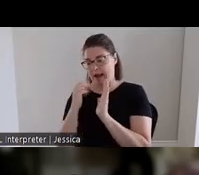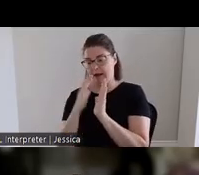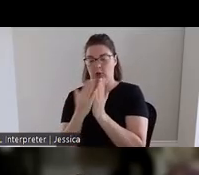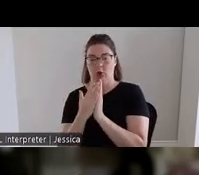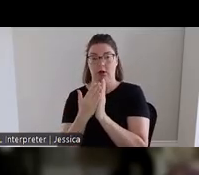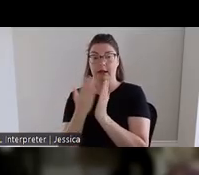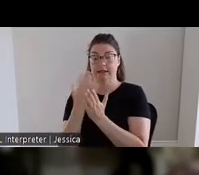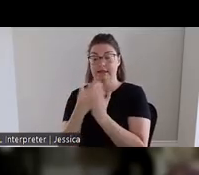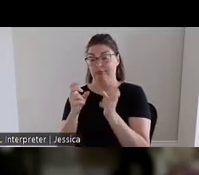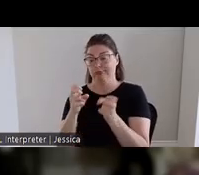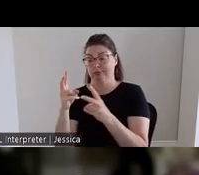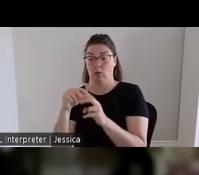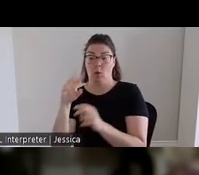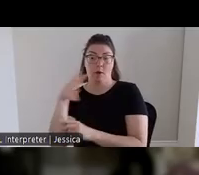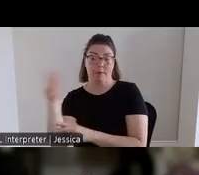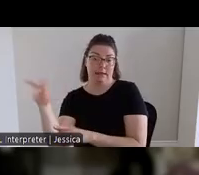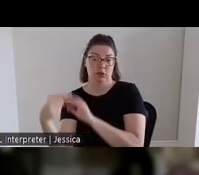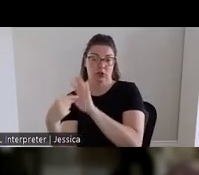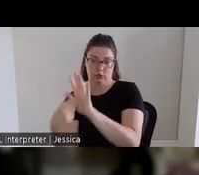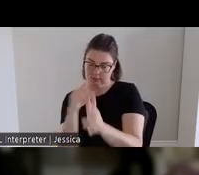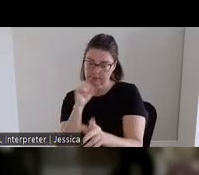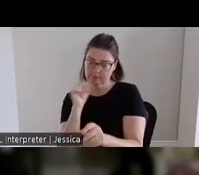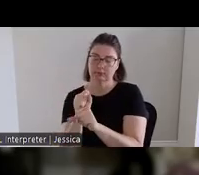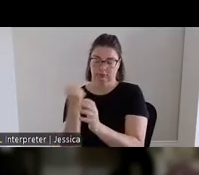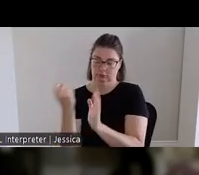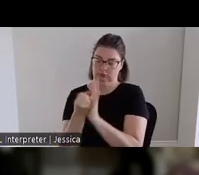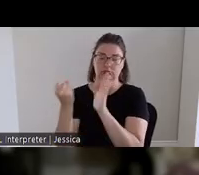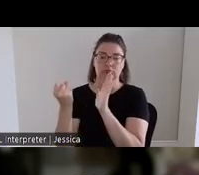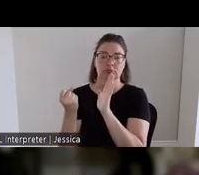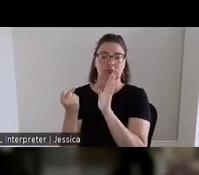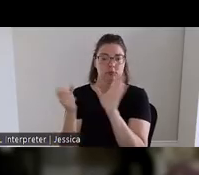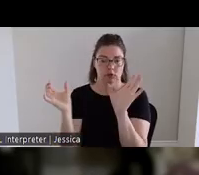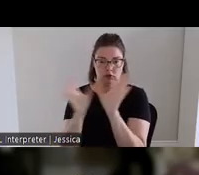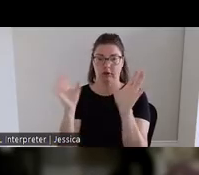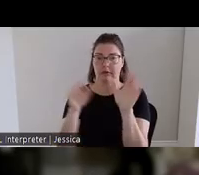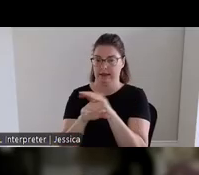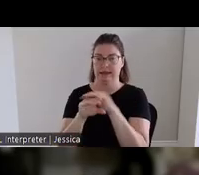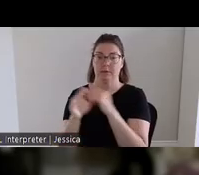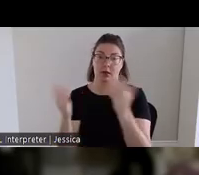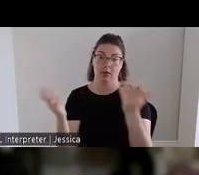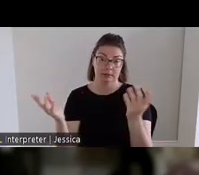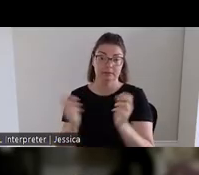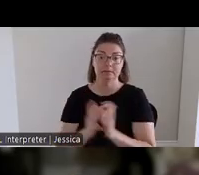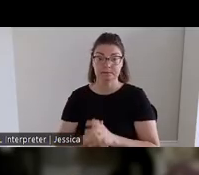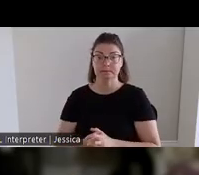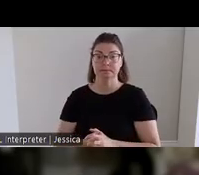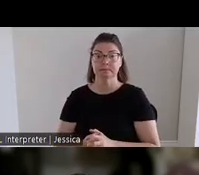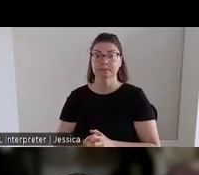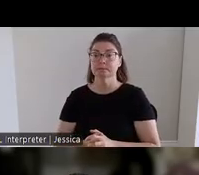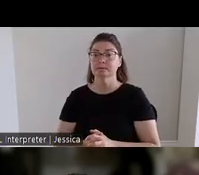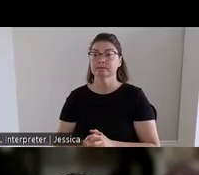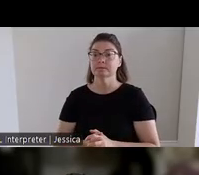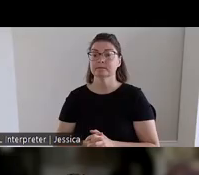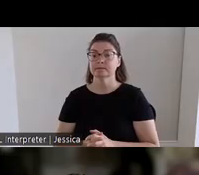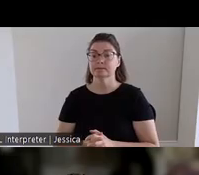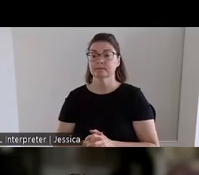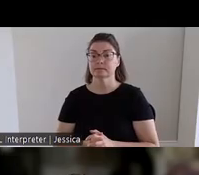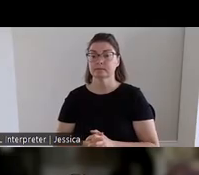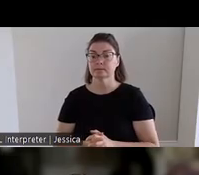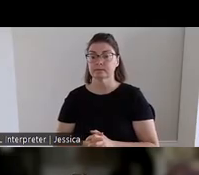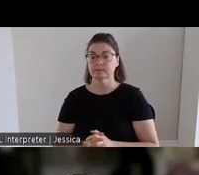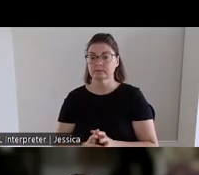showing that this book is, has been certified accessible. All right, now we’ve been working